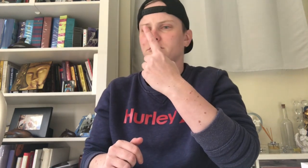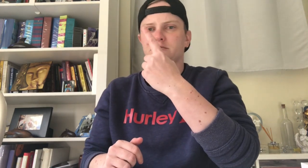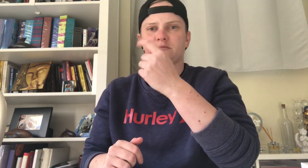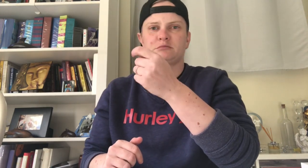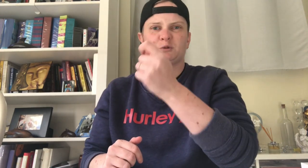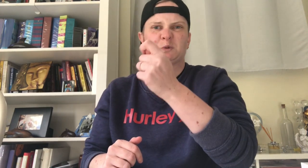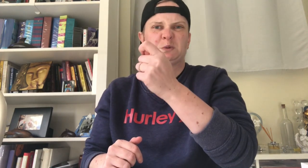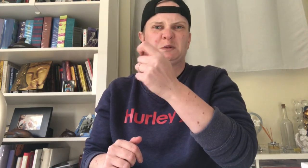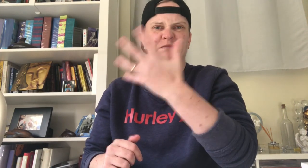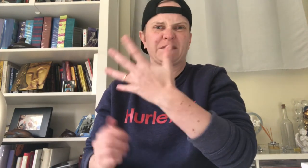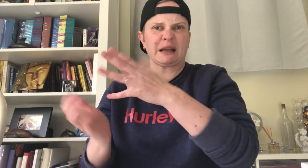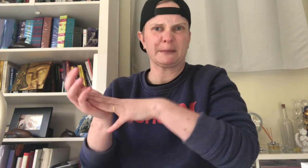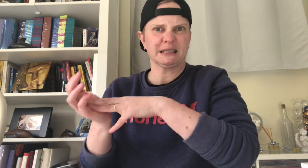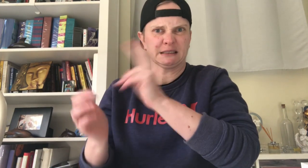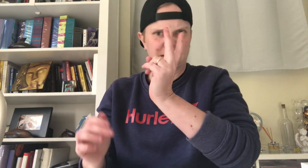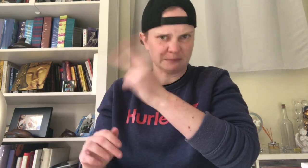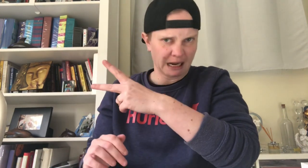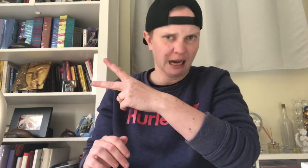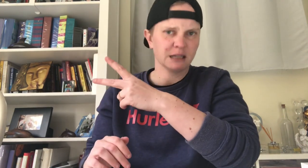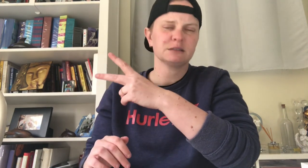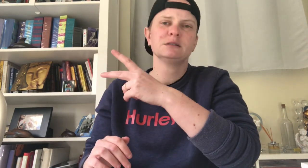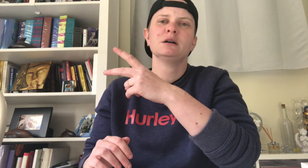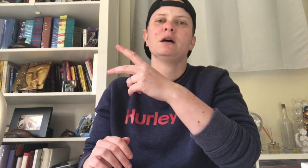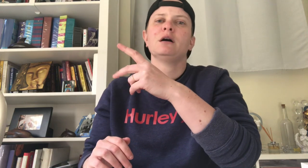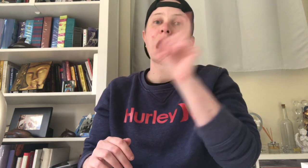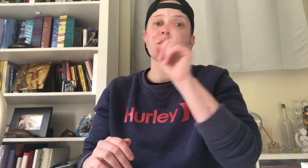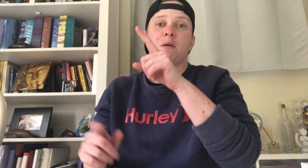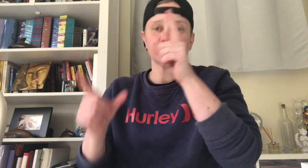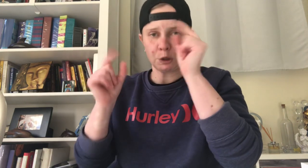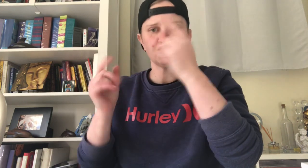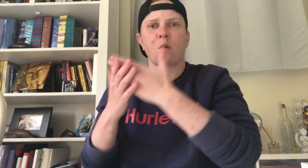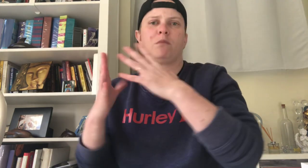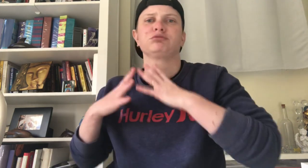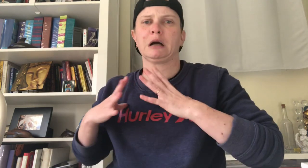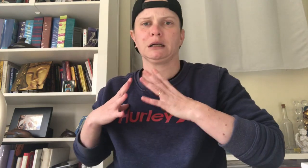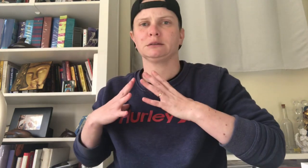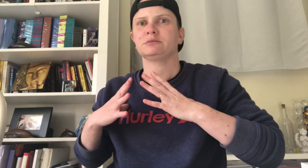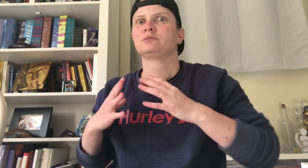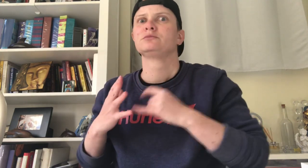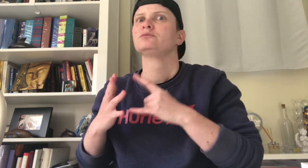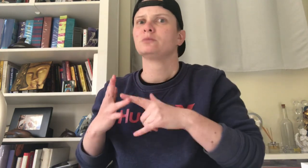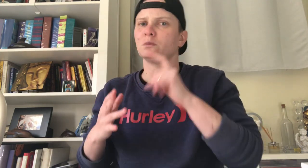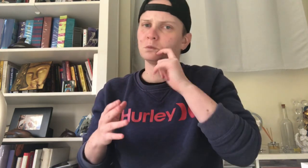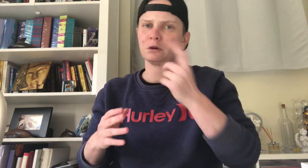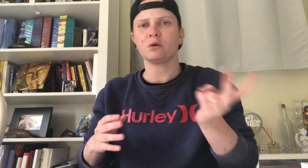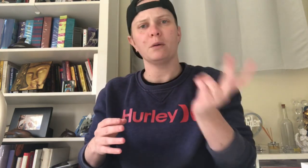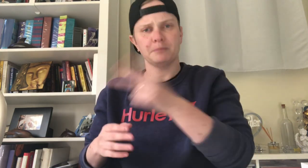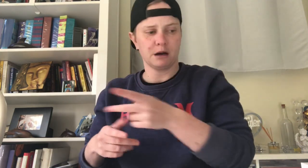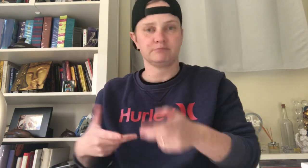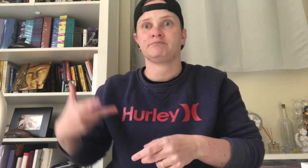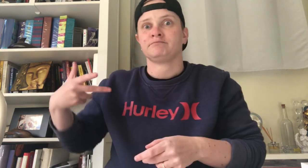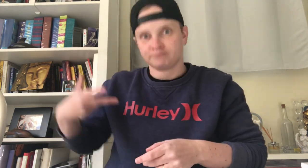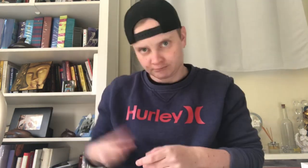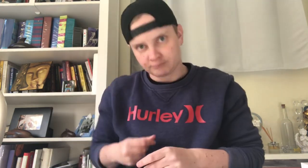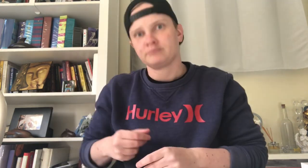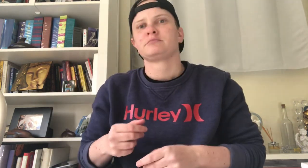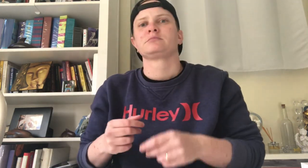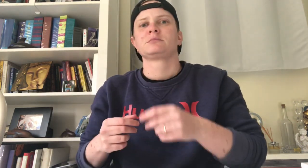15 minutes to go back to the clinic at the moment, my nurse is currently on lunch break... then I will go back and have it shot done